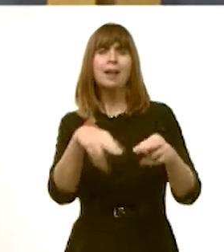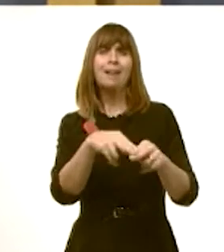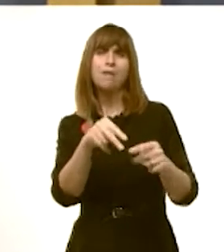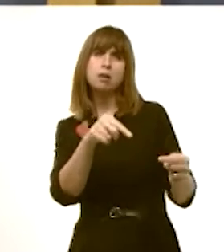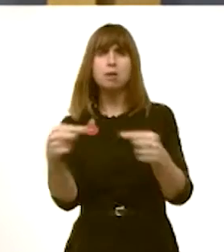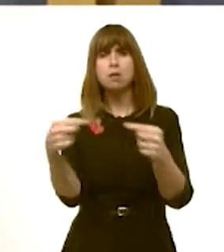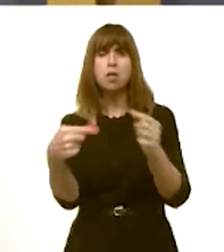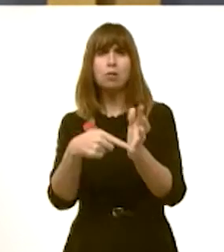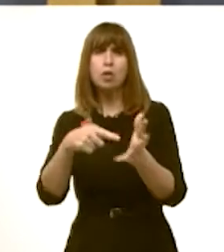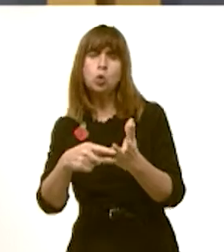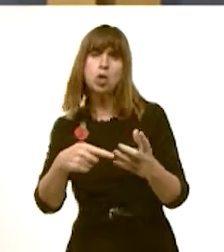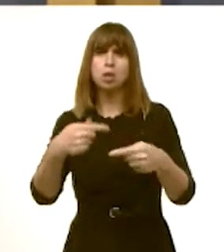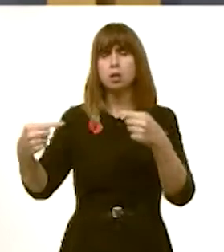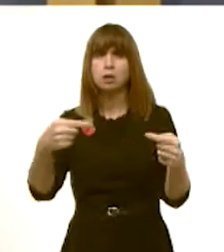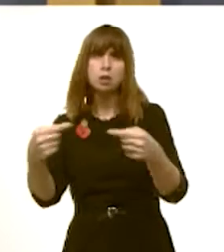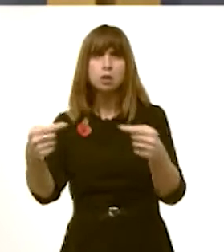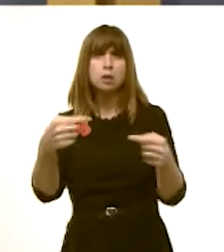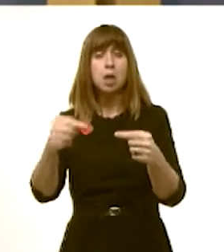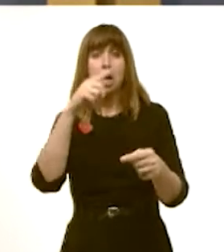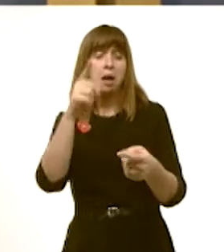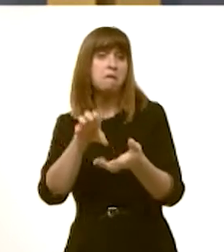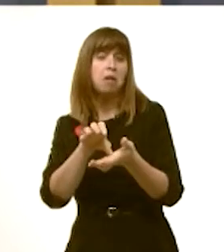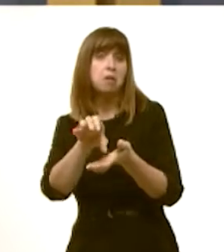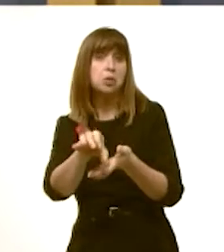they occur at third party organisations that are sponsored by the Welsh Government?